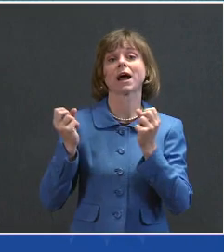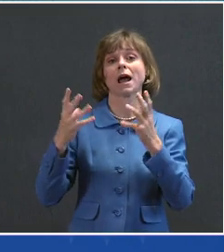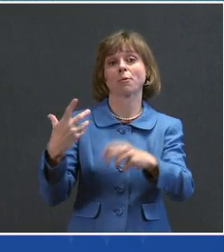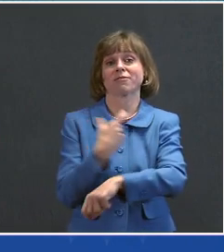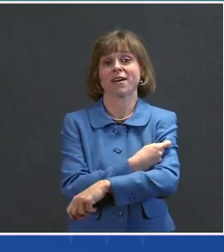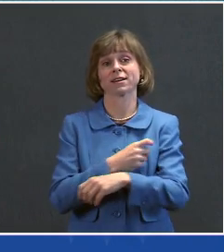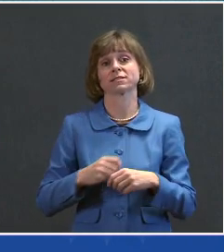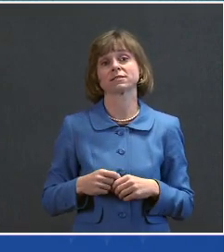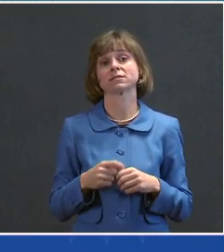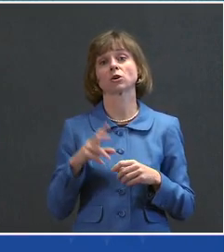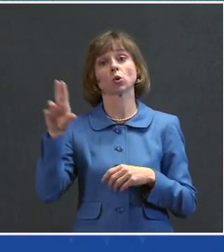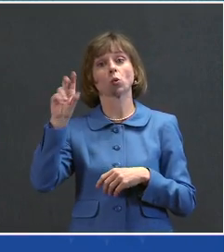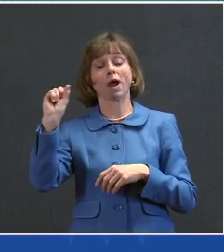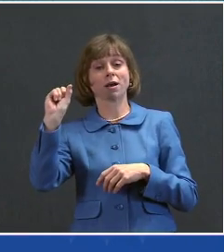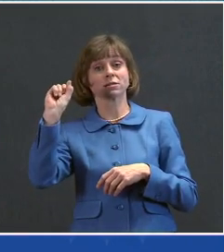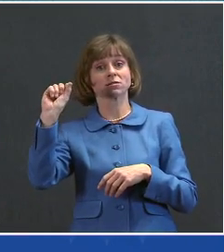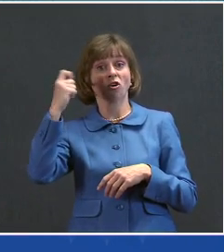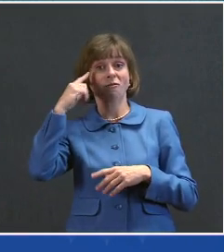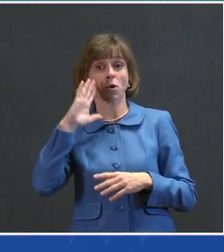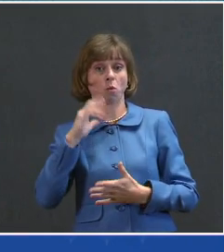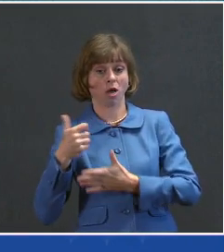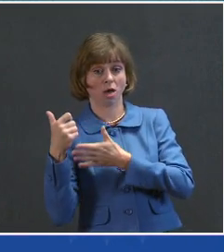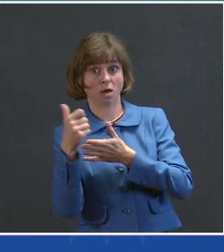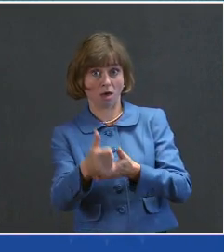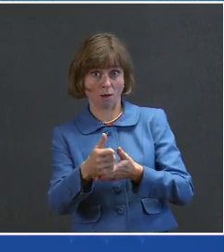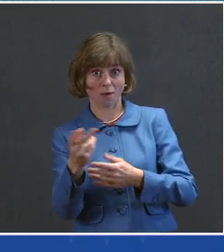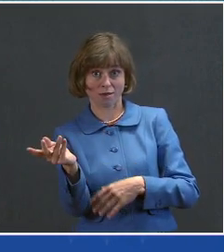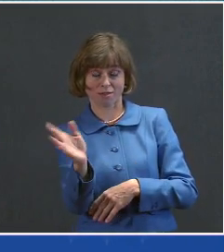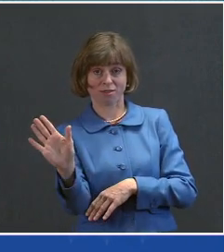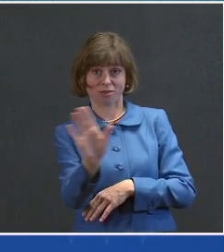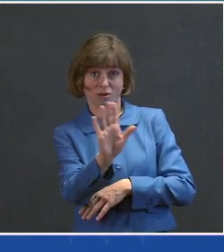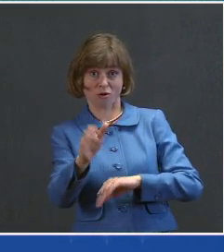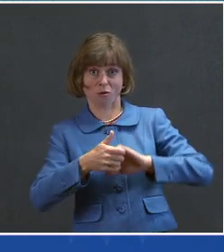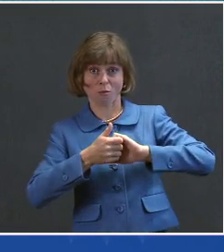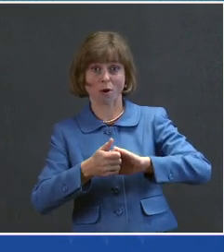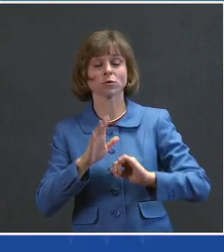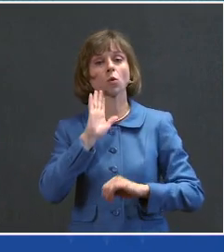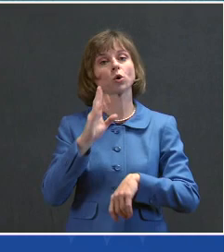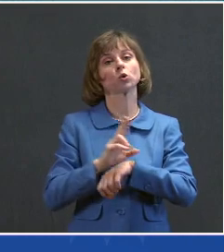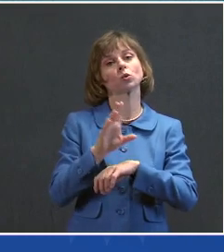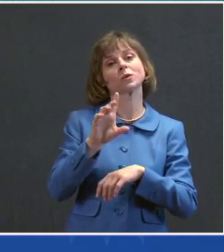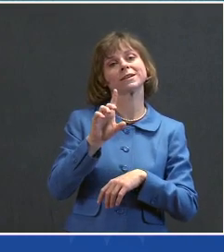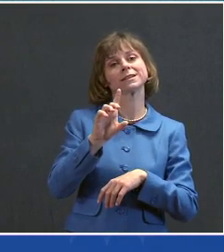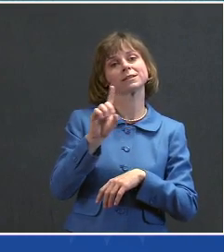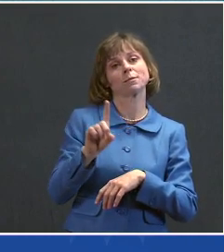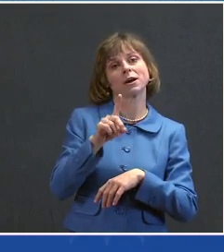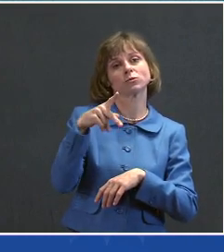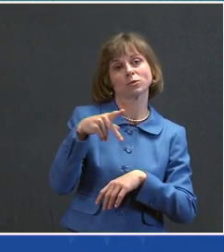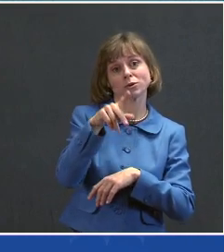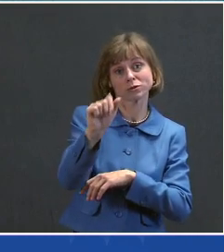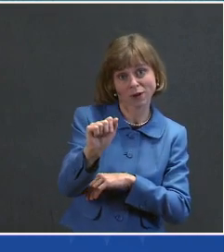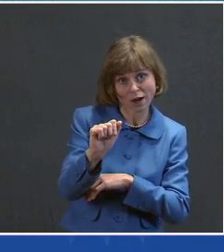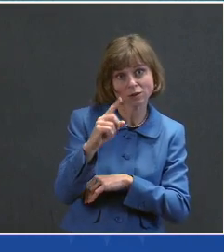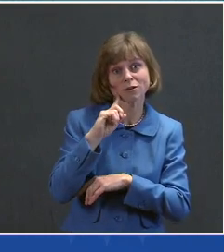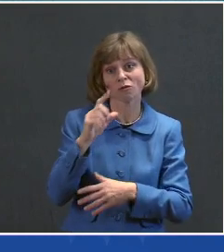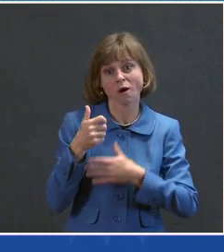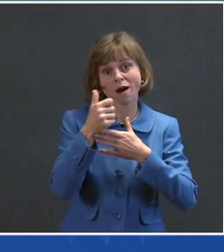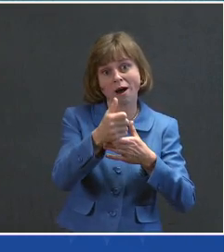in several key ways, including invoking the Defense Production Act to equip two Merck facilities to the standards necessary